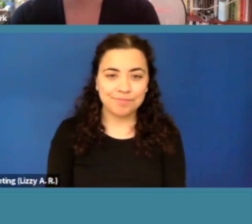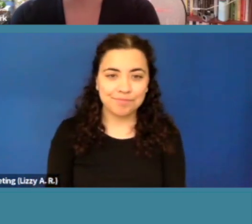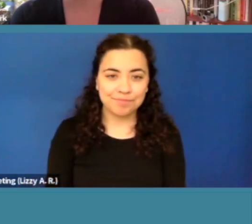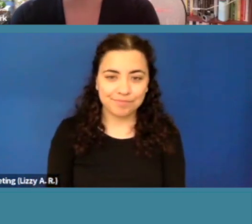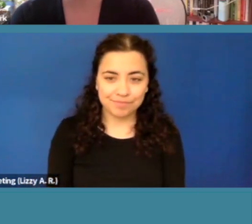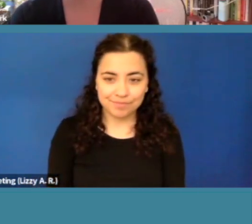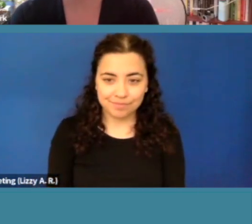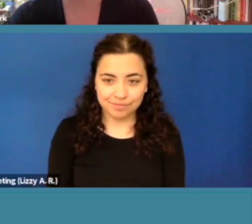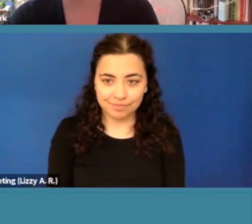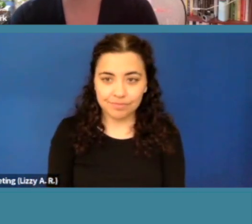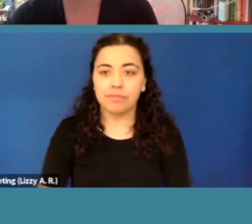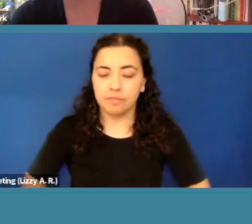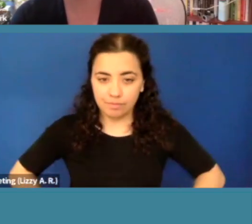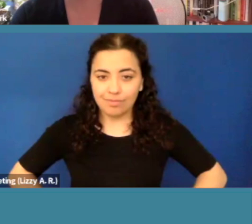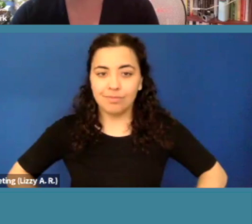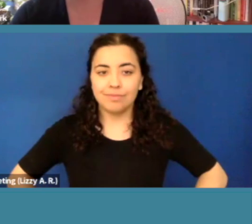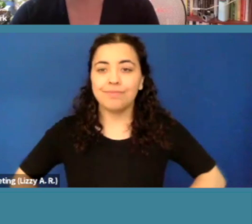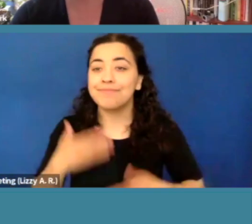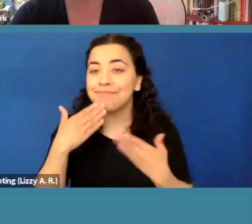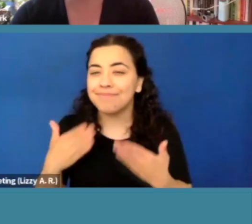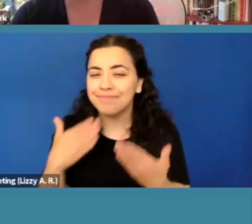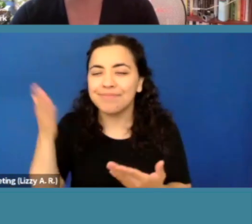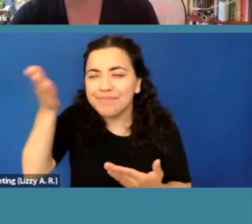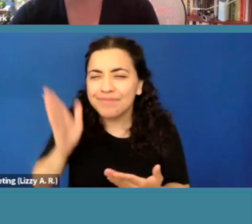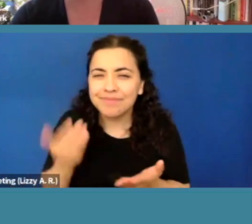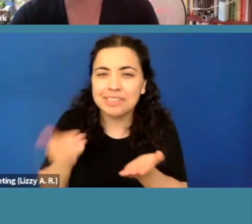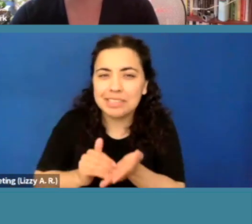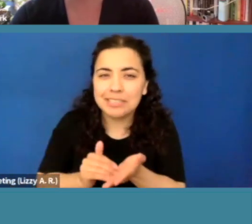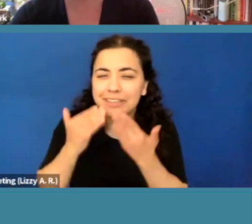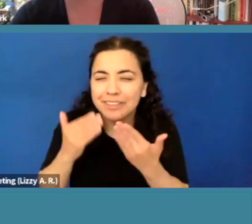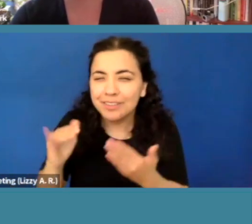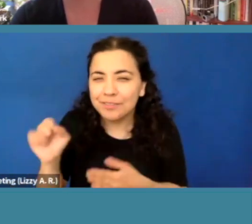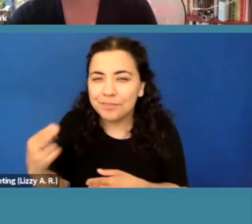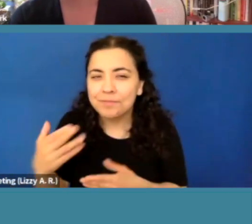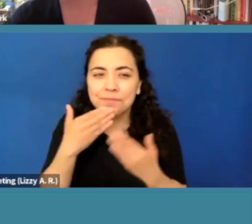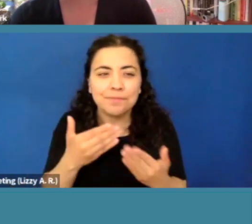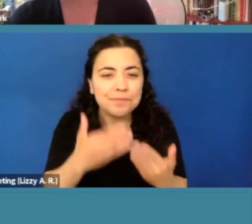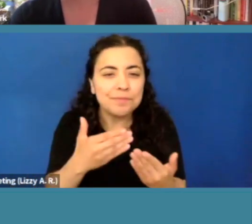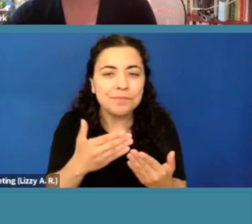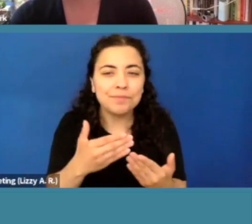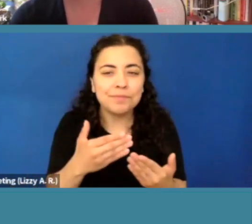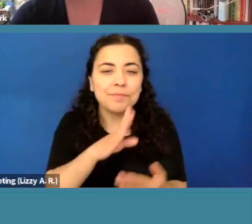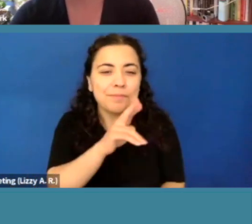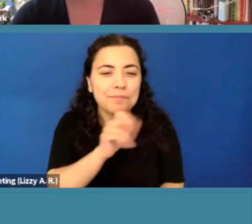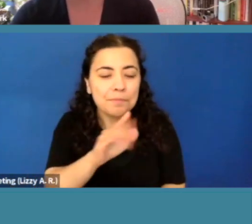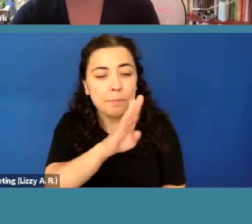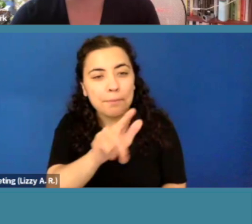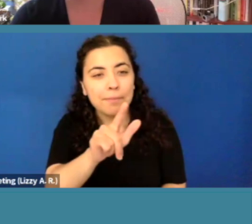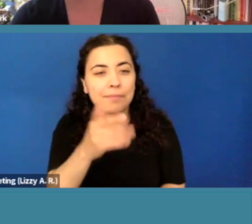I just want to thank our presenters again. Thanks, Josh and Bill and all of our...